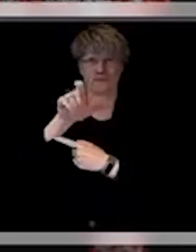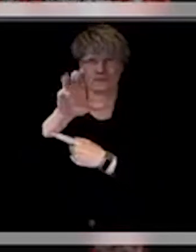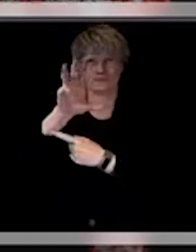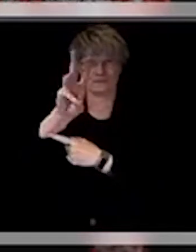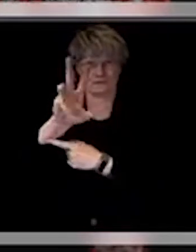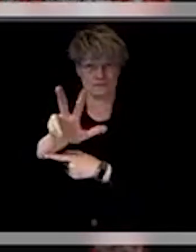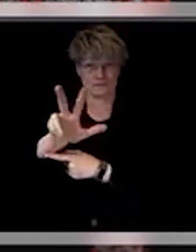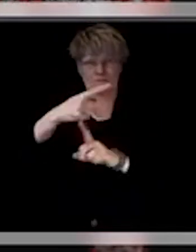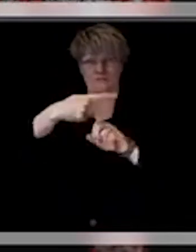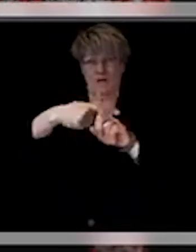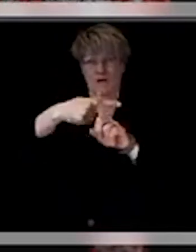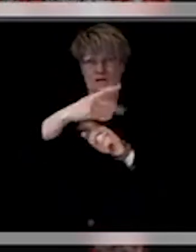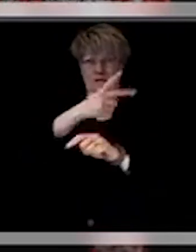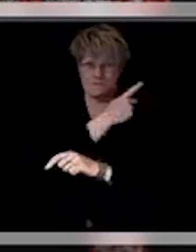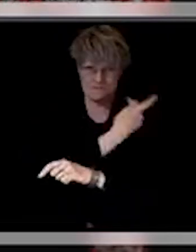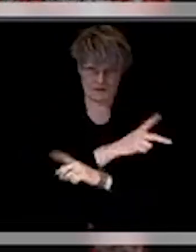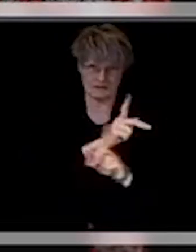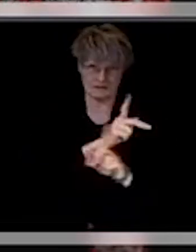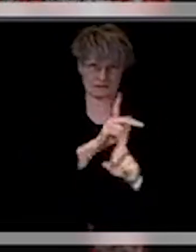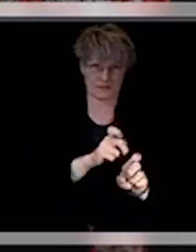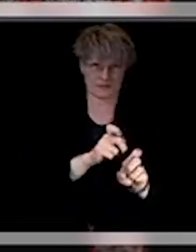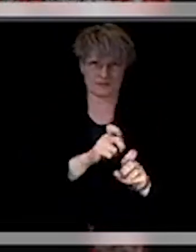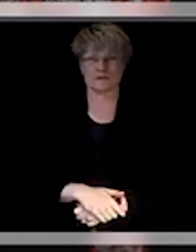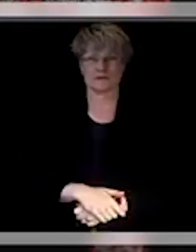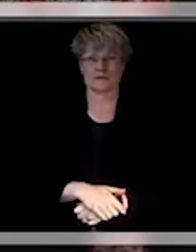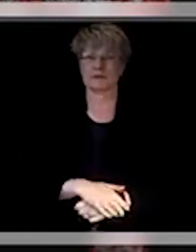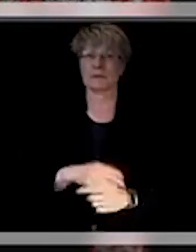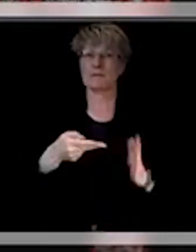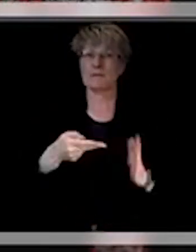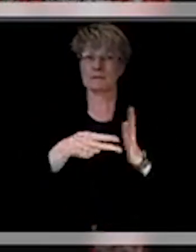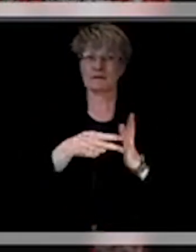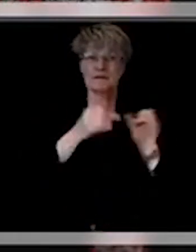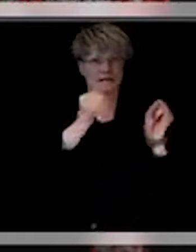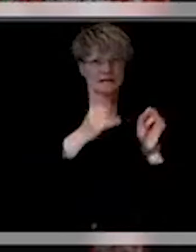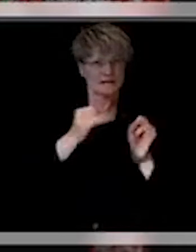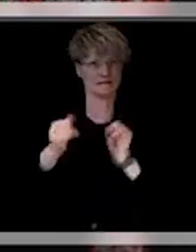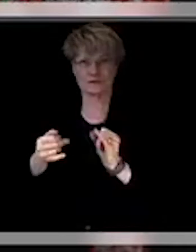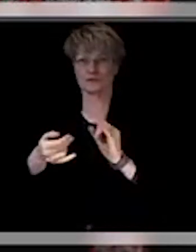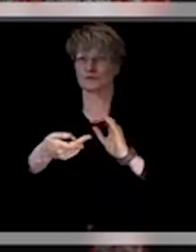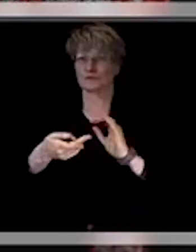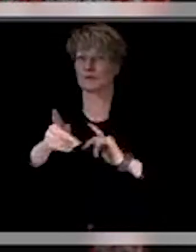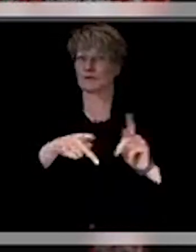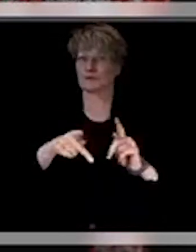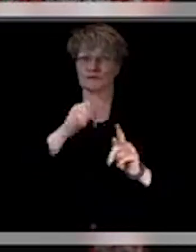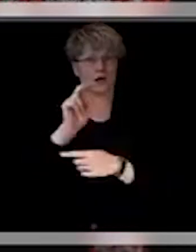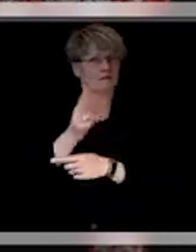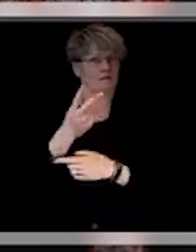began and that is 163 unique people. They're not double counted in the event that they're